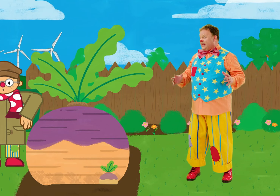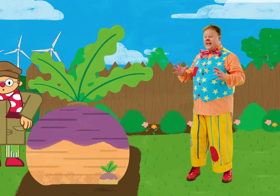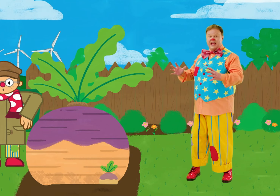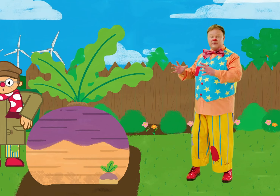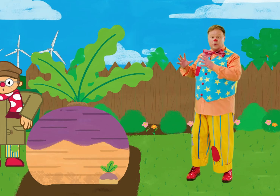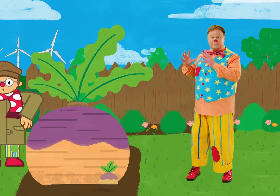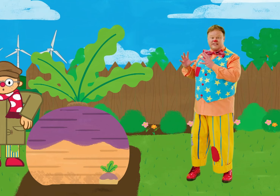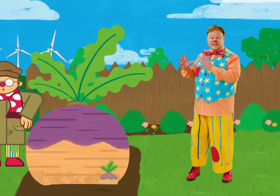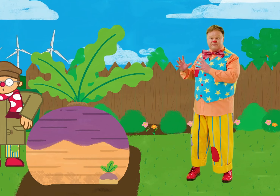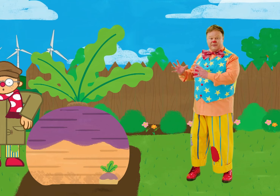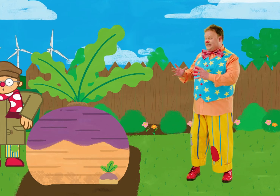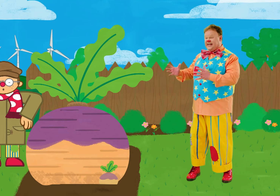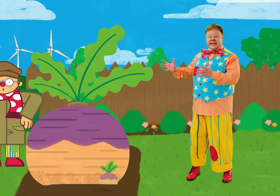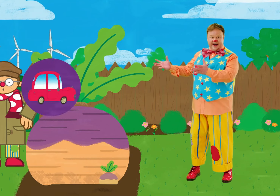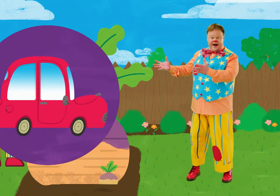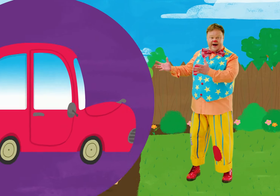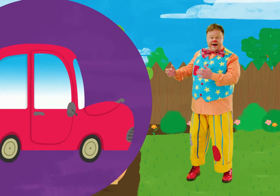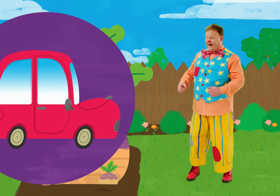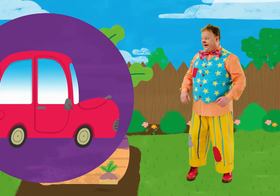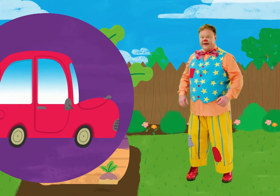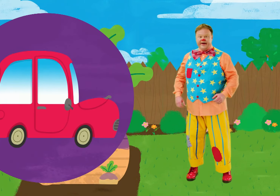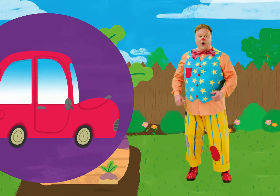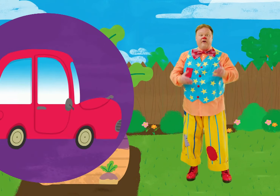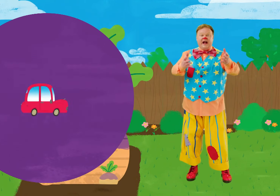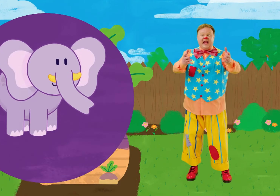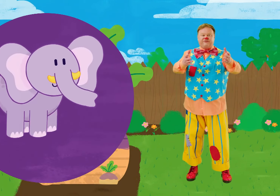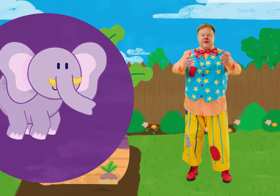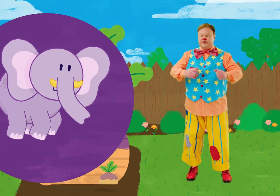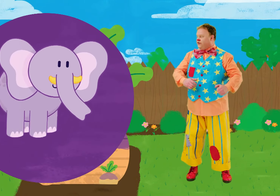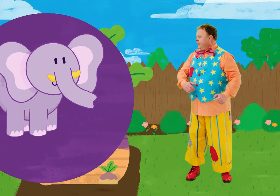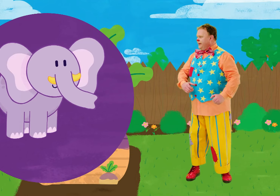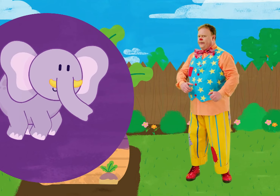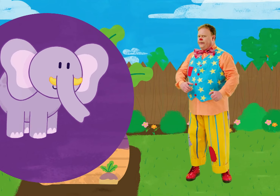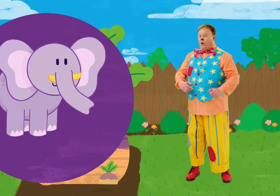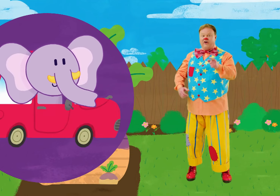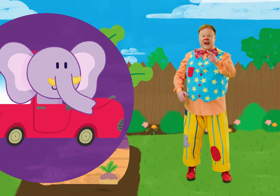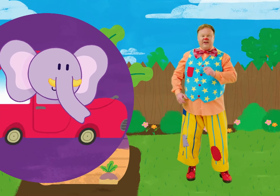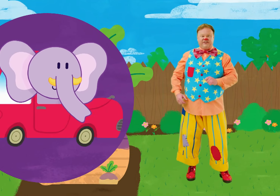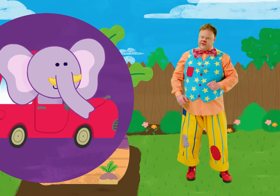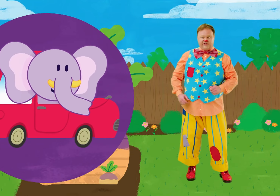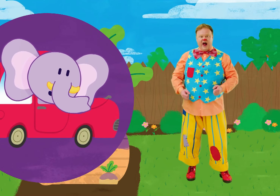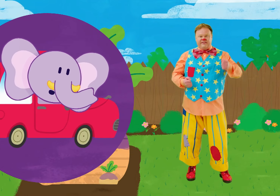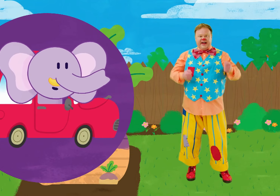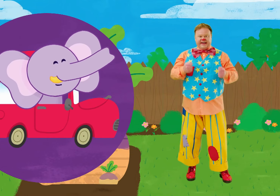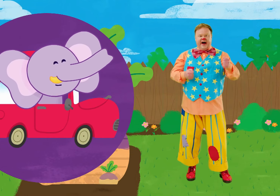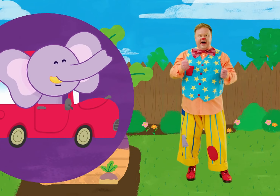that it was almost as big as a car or an elephant or an elephant driving a car